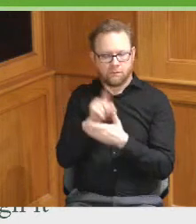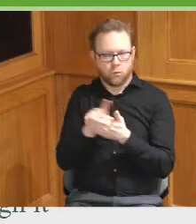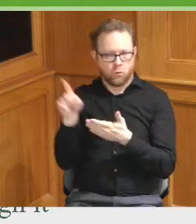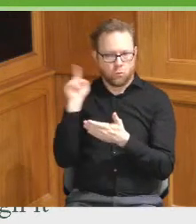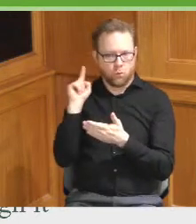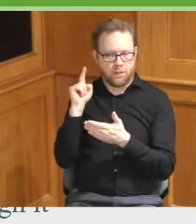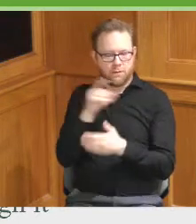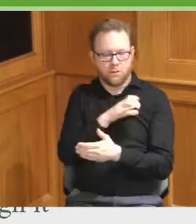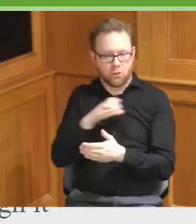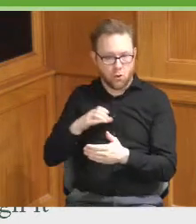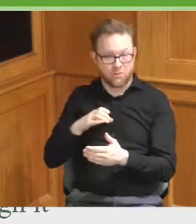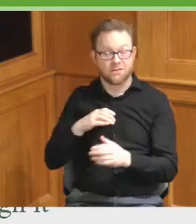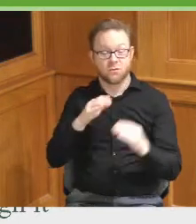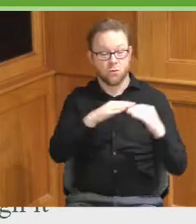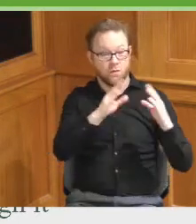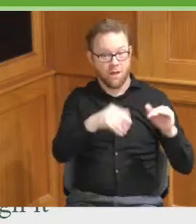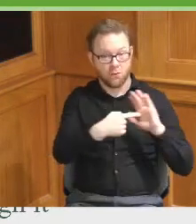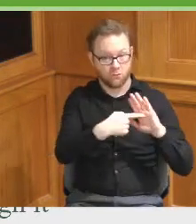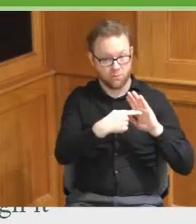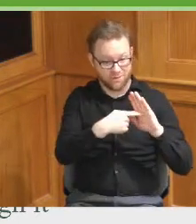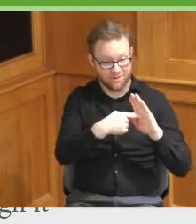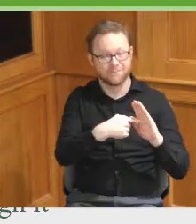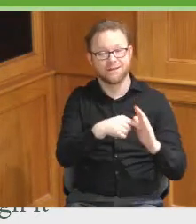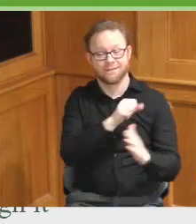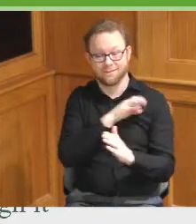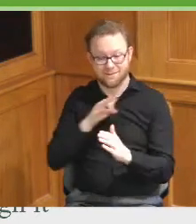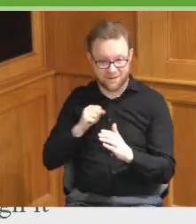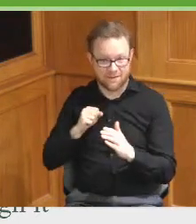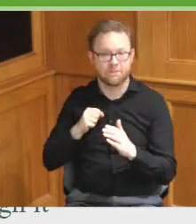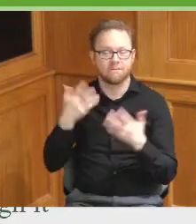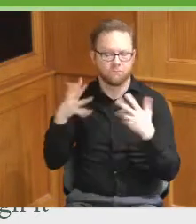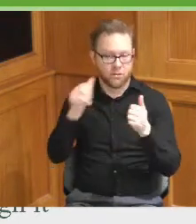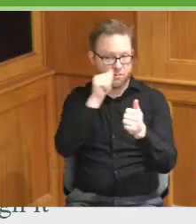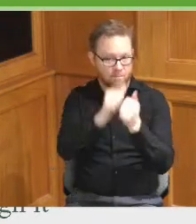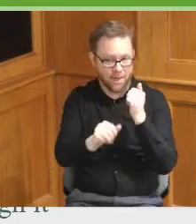and the Senate putting a bill before President Biden which would end the pandemic immediately